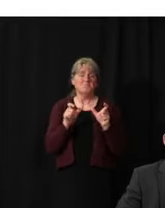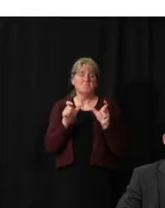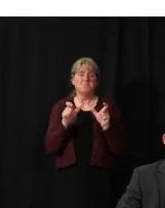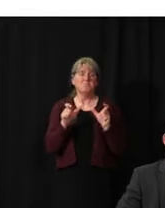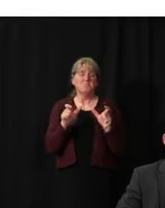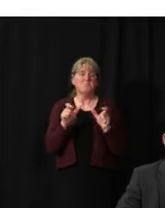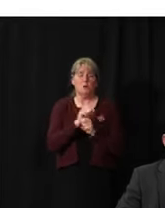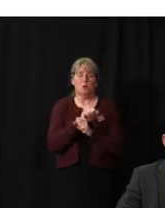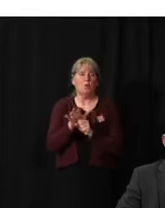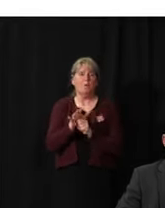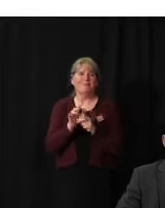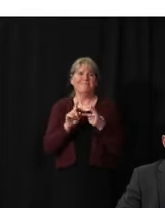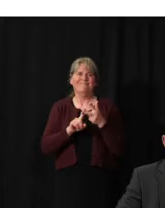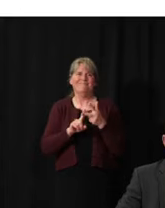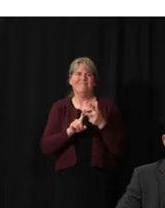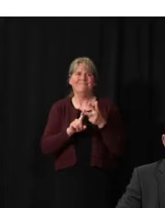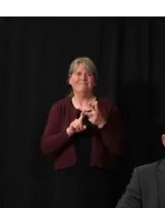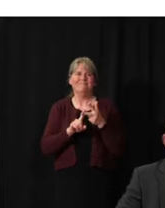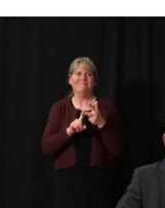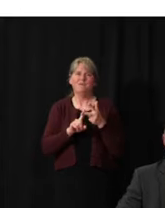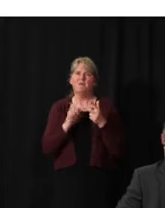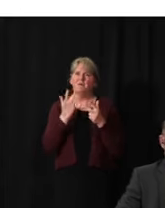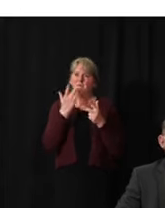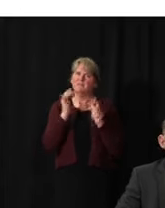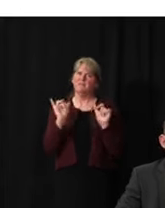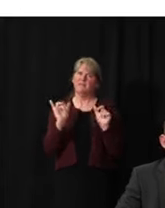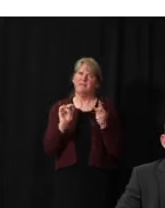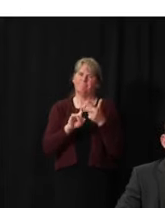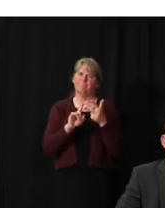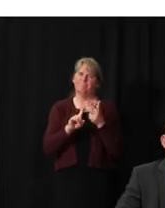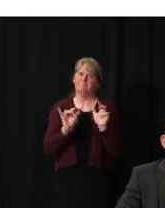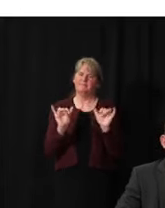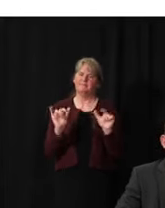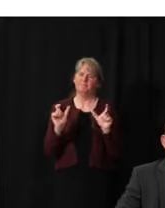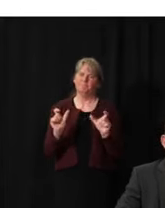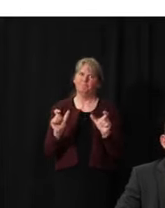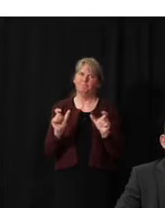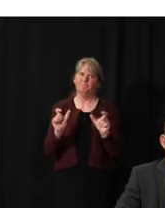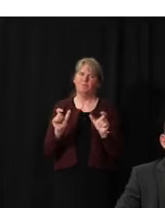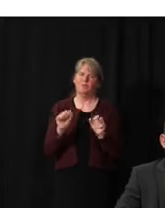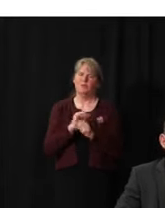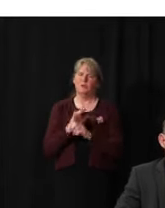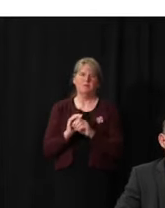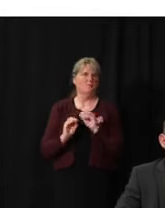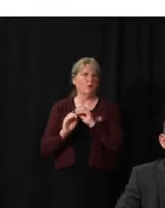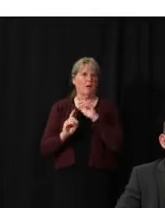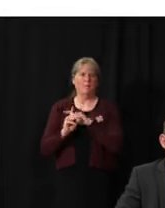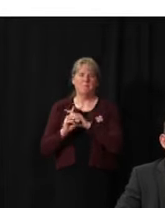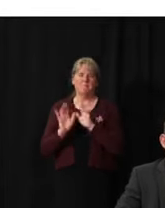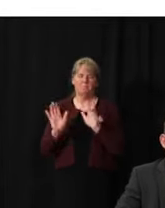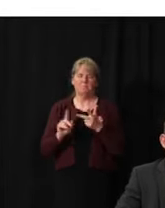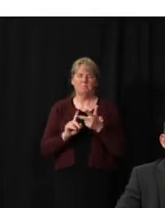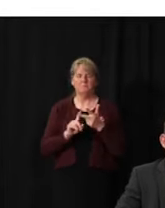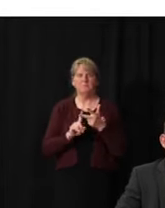we are now. The case containment, which is again where we want Tuesday.